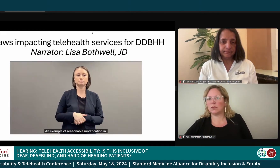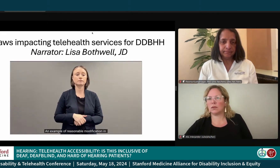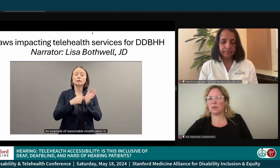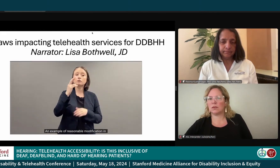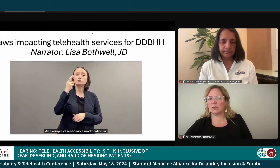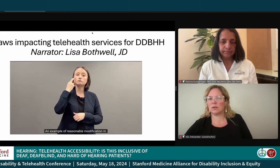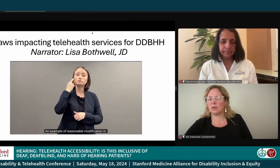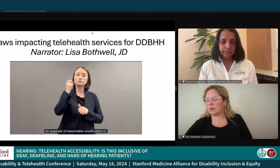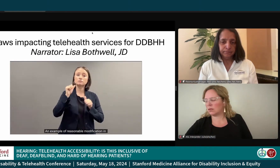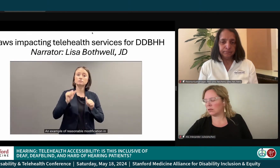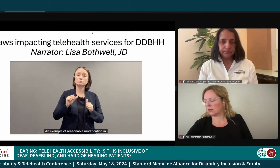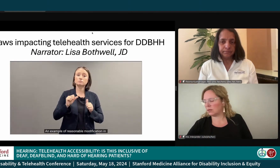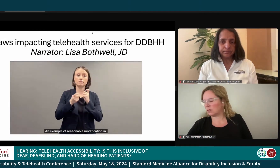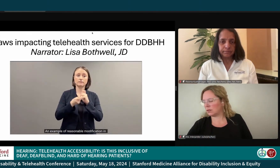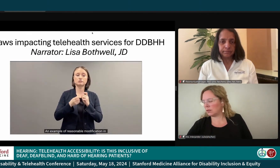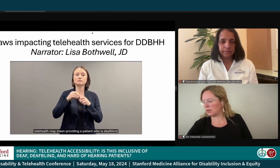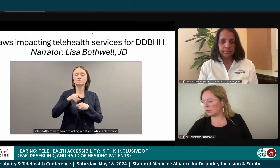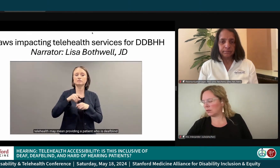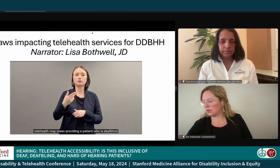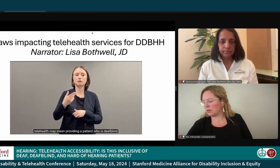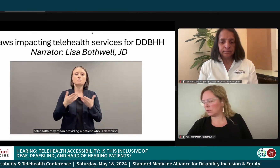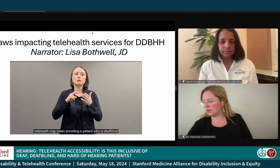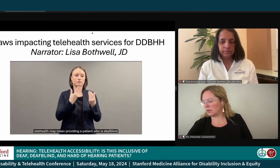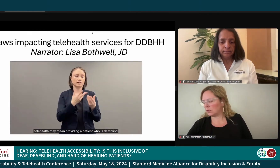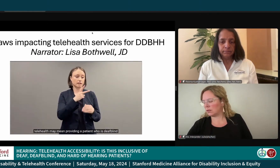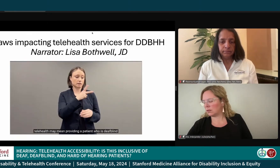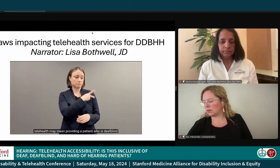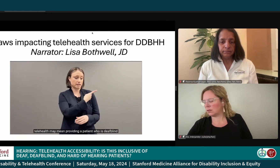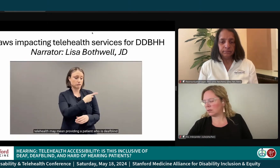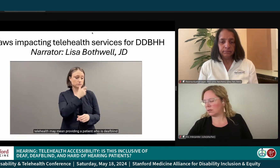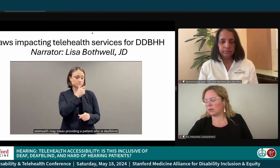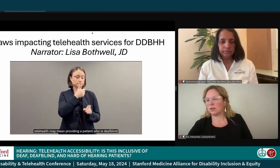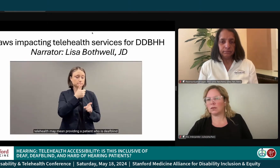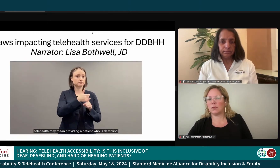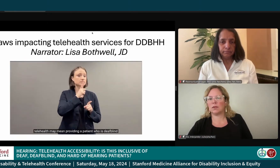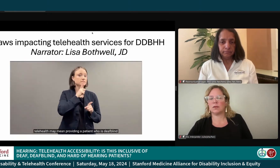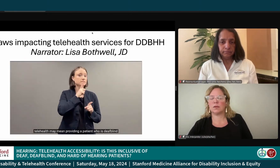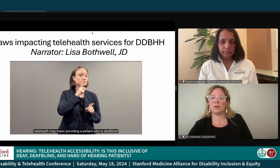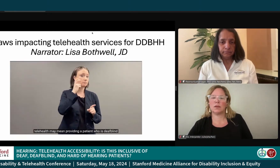Example of reasonable accommodations, telehealth may mean providing a familiar